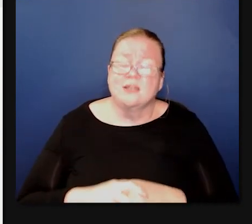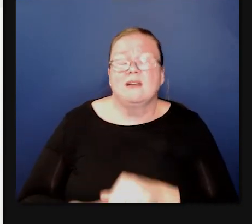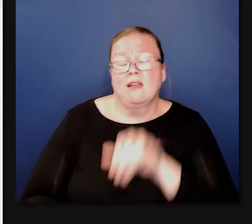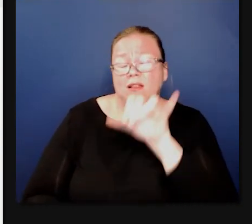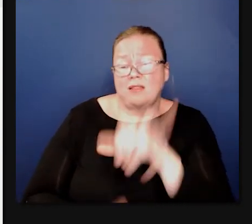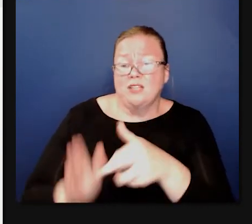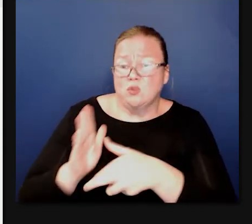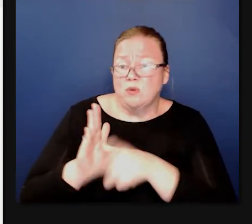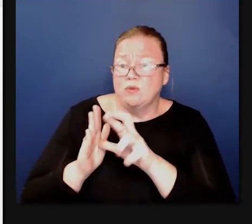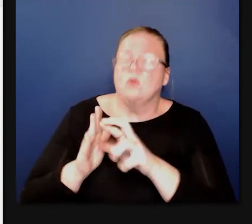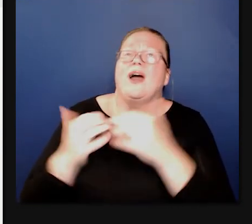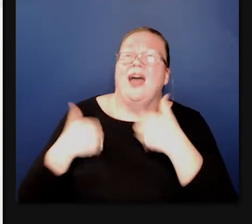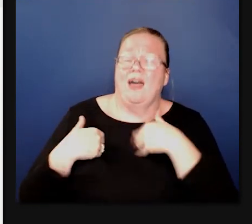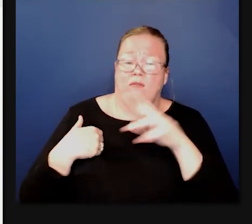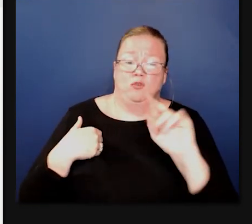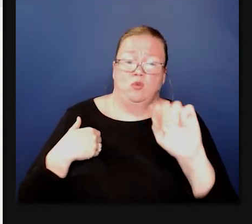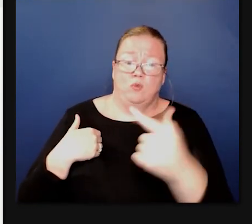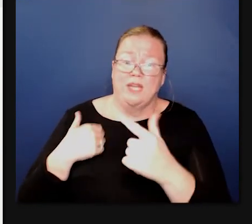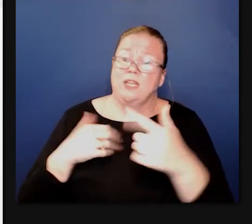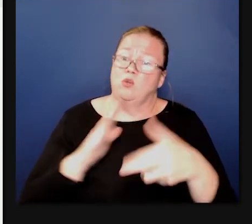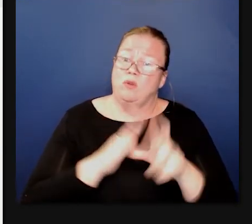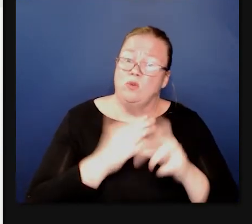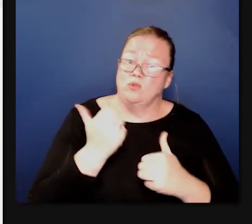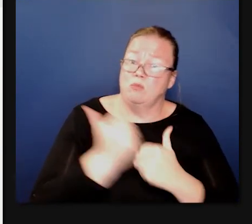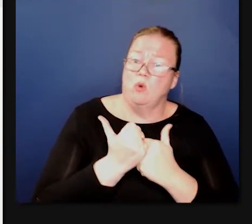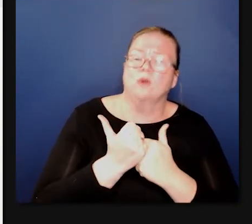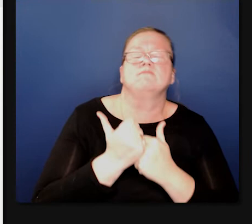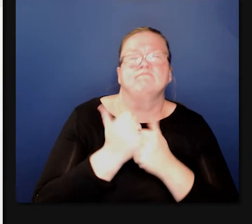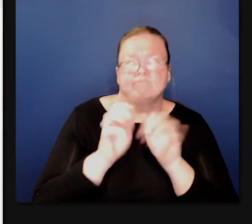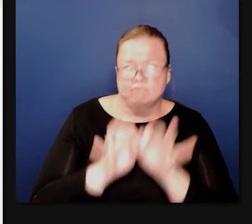And this is where having the ratings and review support is especially key.